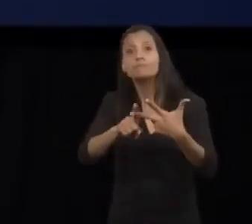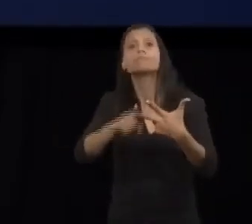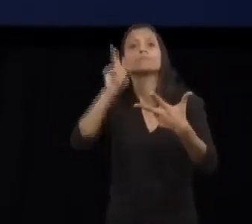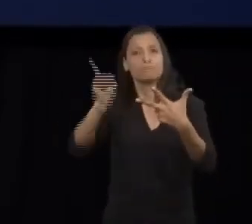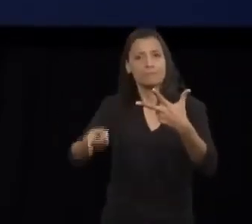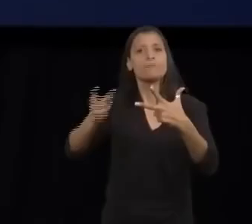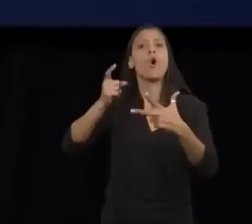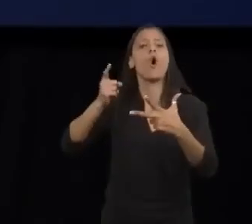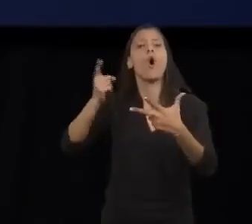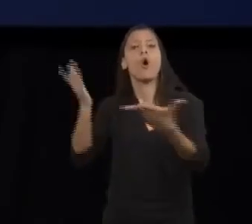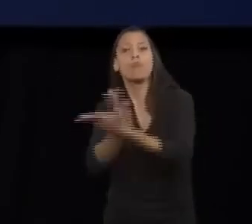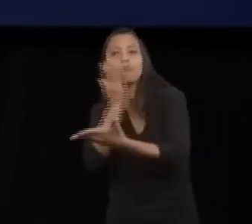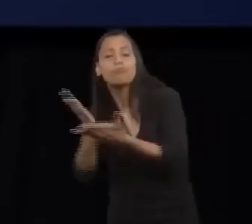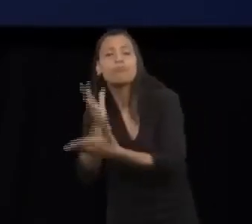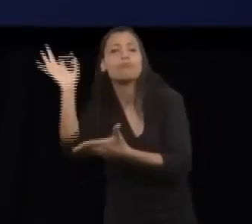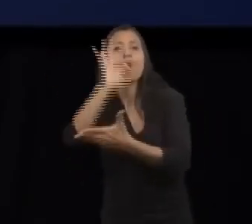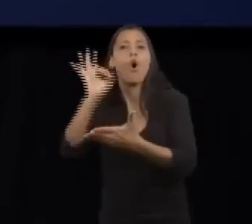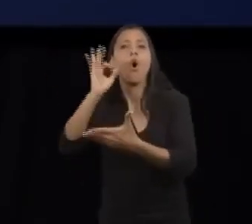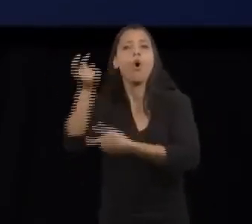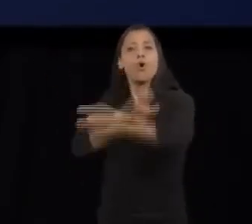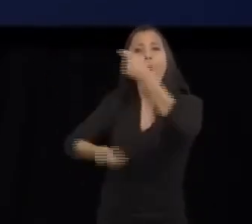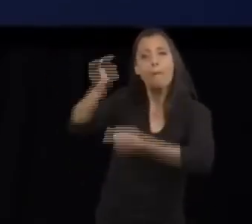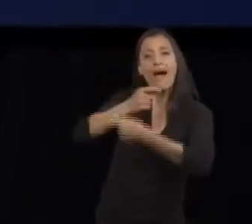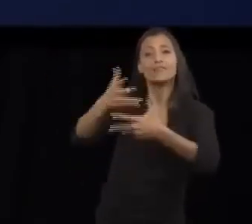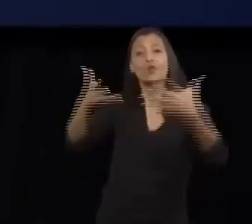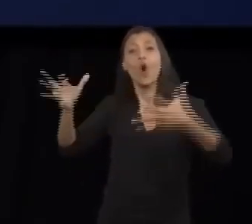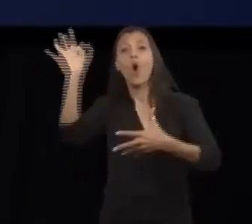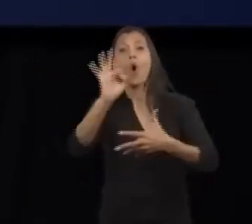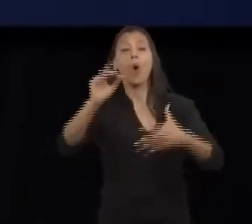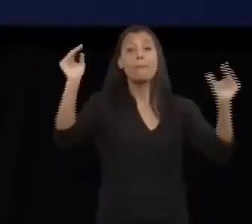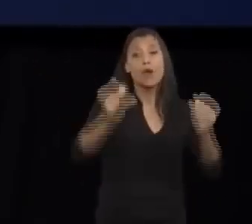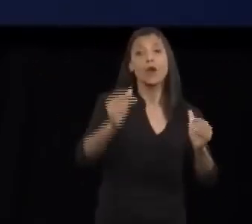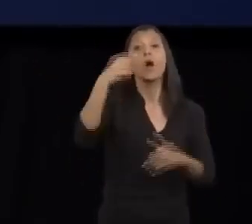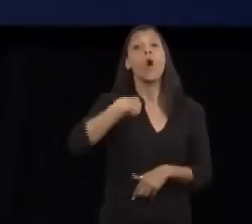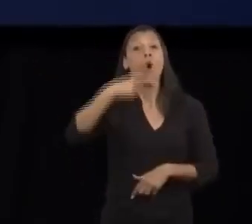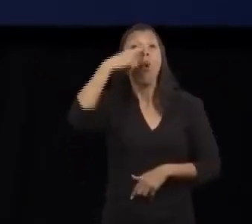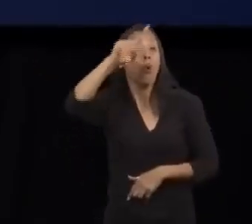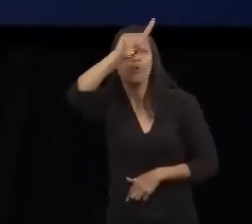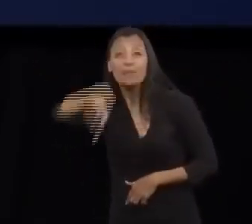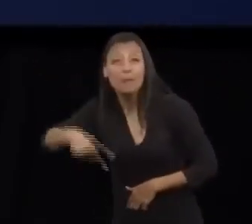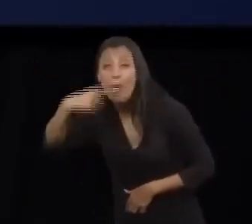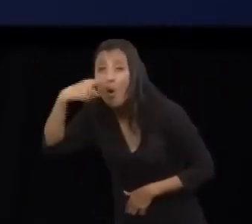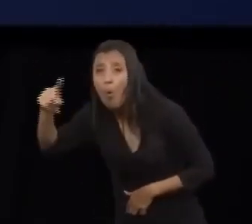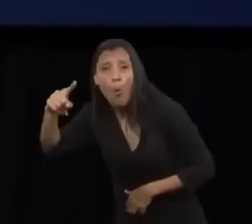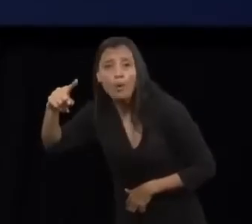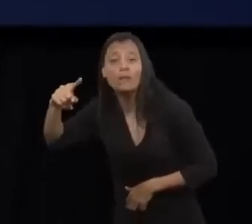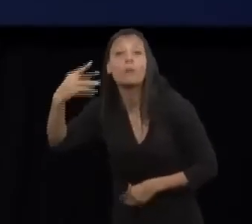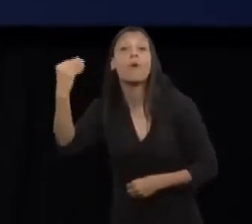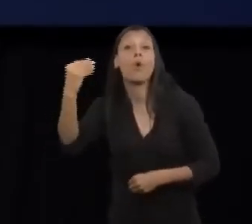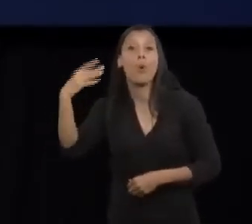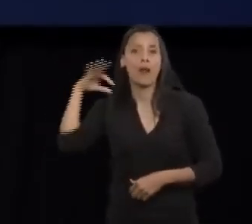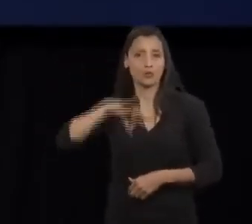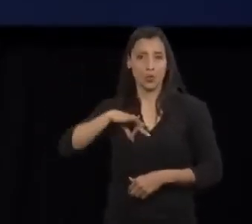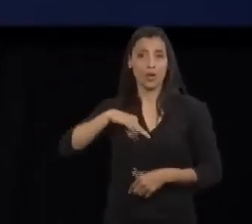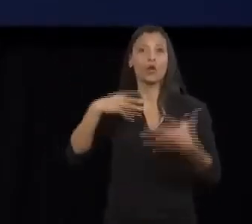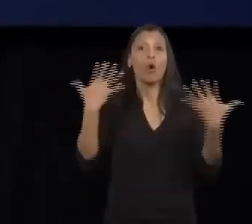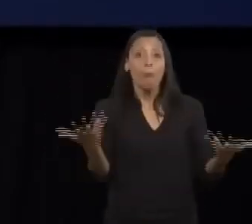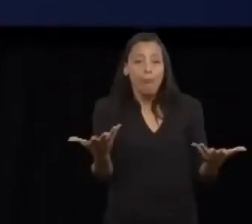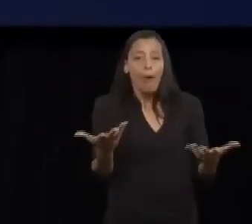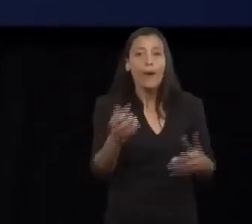then the minorists, and finally the salaried. That is why devaluations are so unpopular,